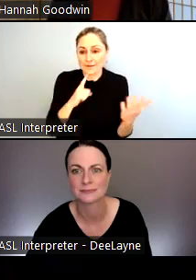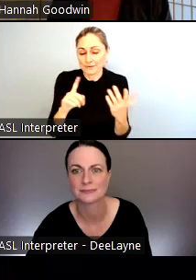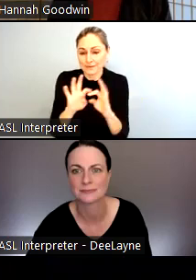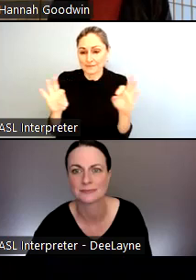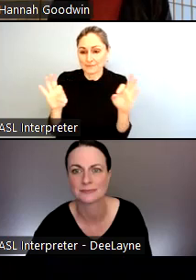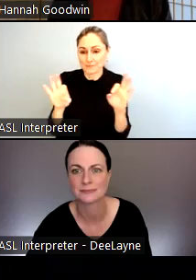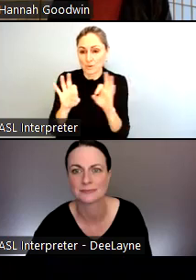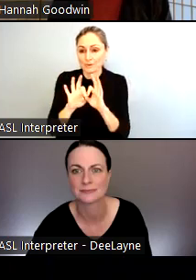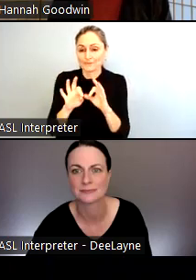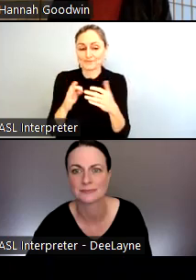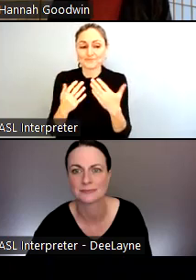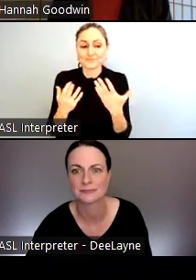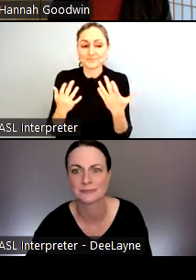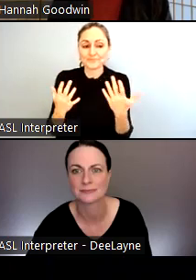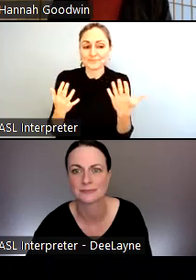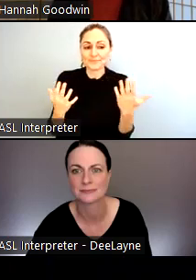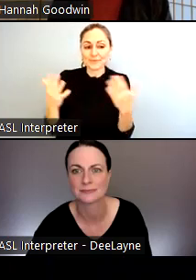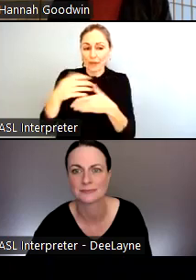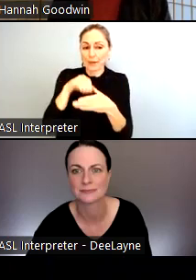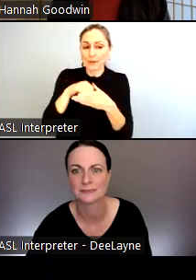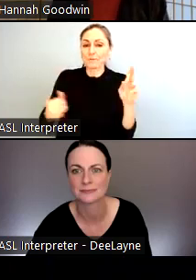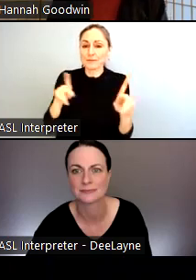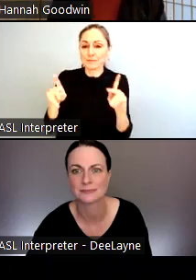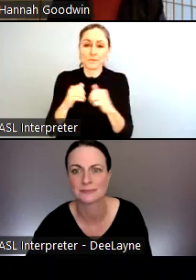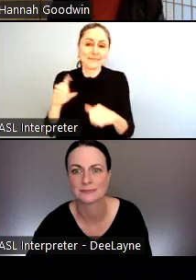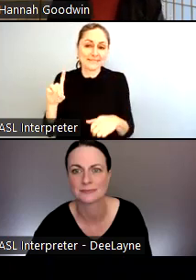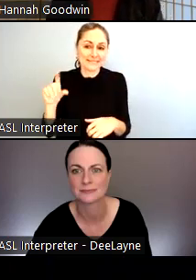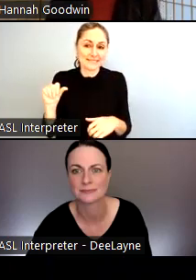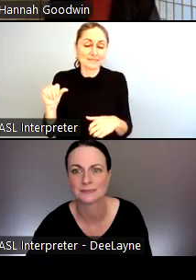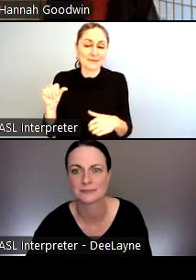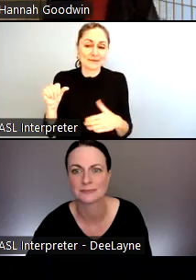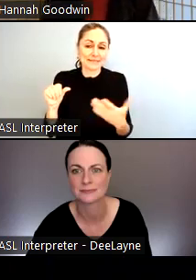to include people with disabilities if that is an option.